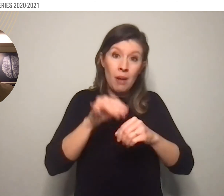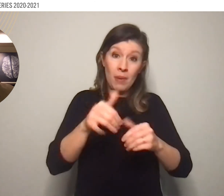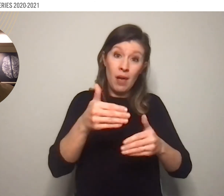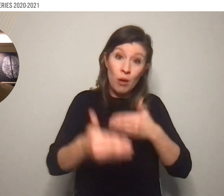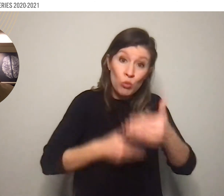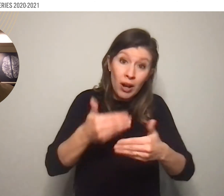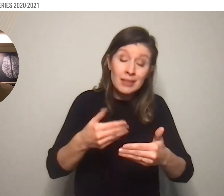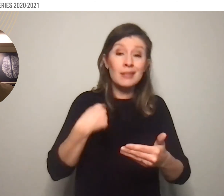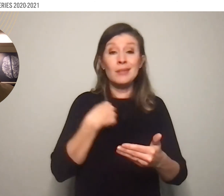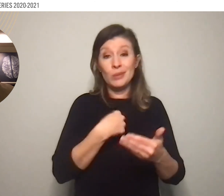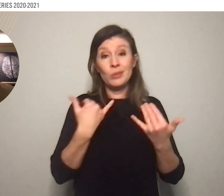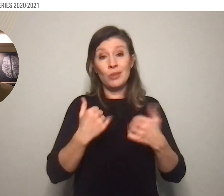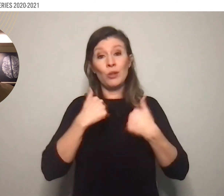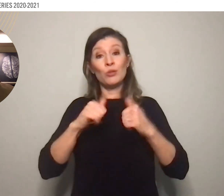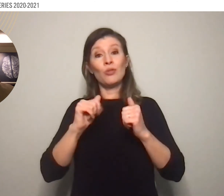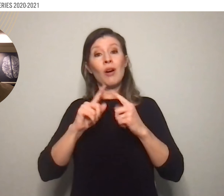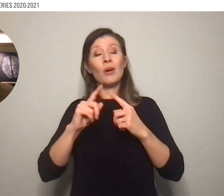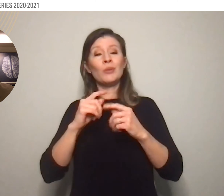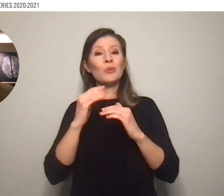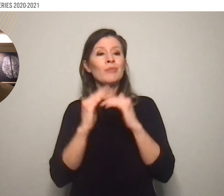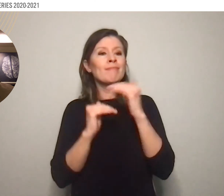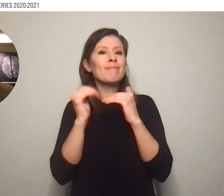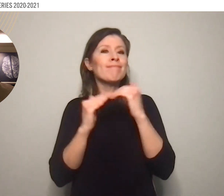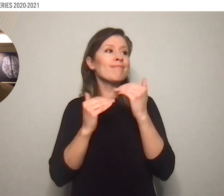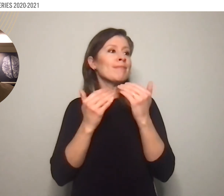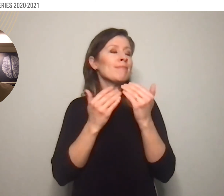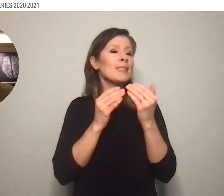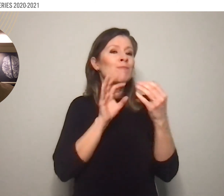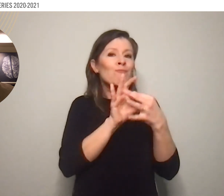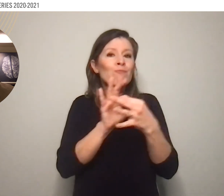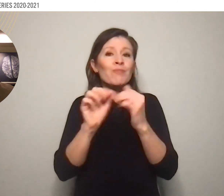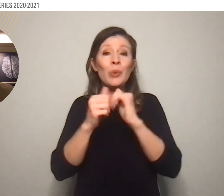Um, we're trying to, we're trying to build build in roads and and trust in the community and making